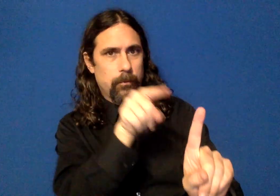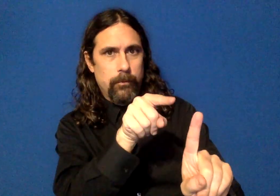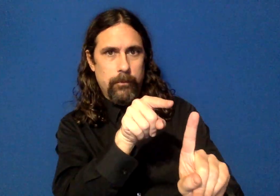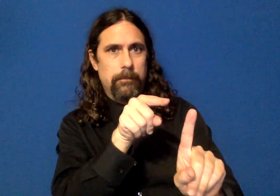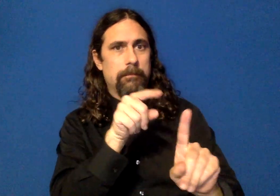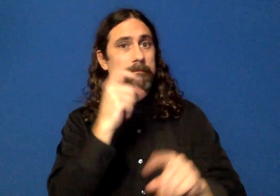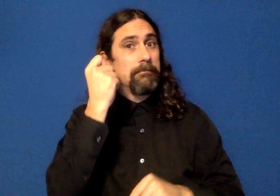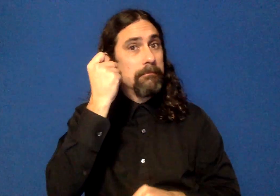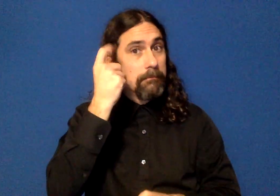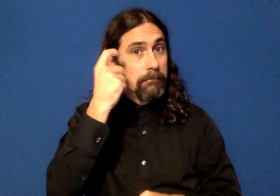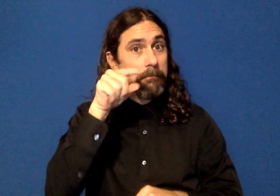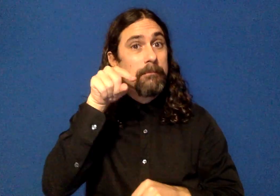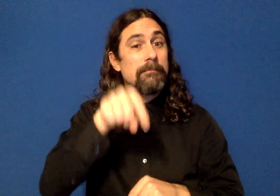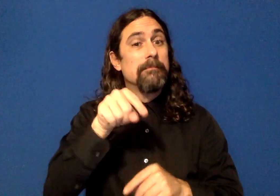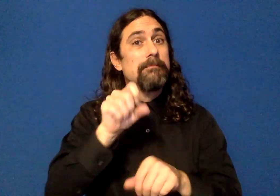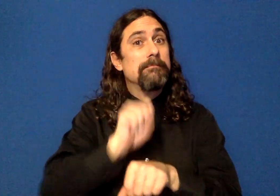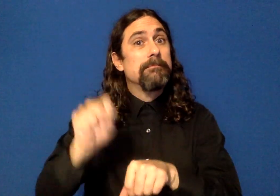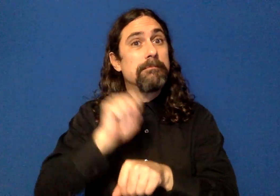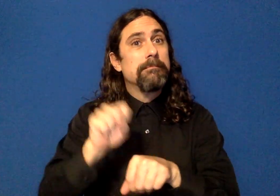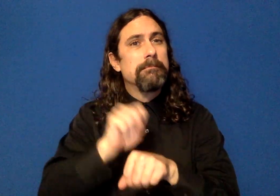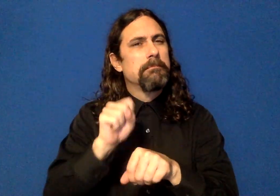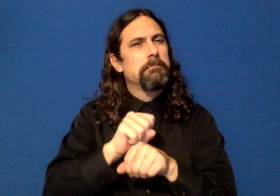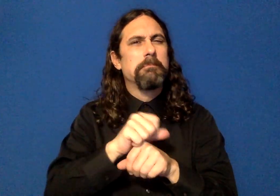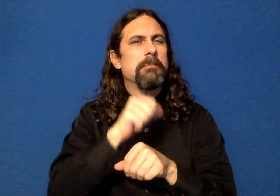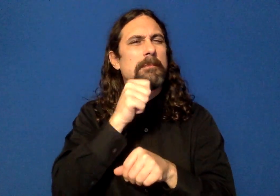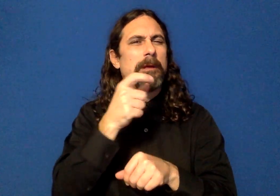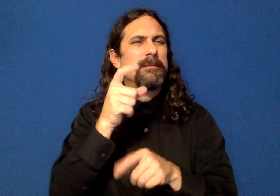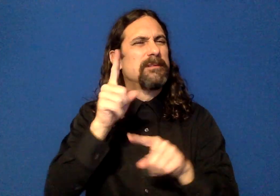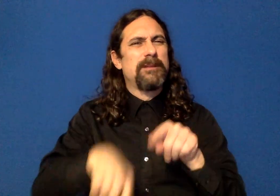as long as the work required does not create an undue burden.